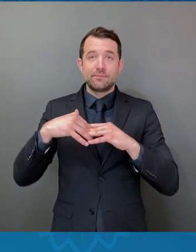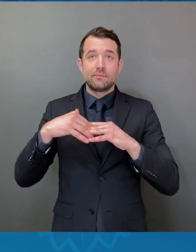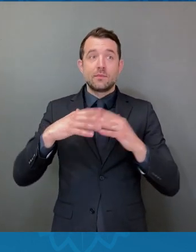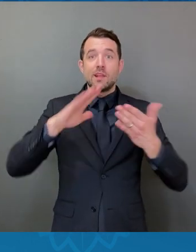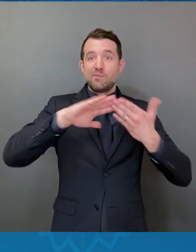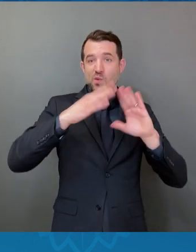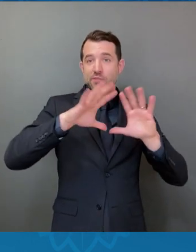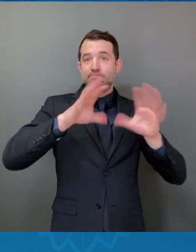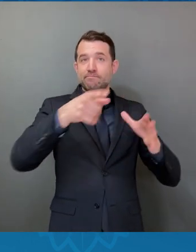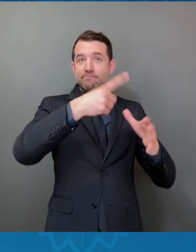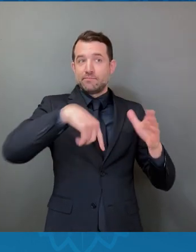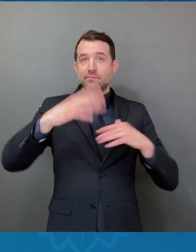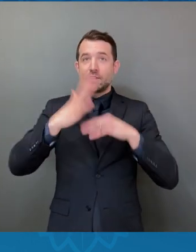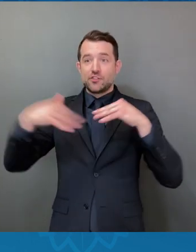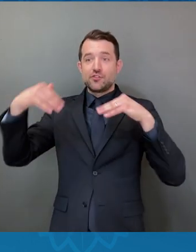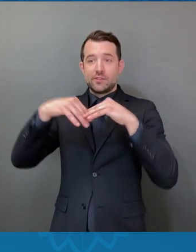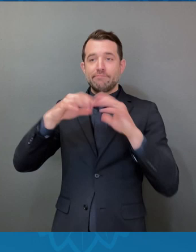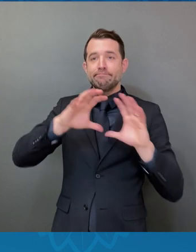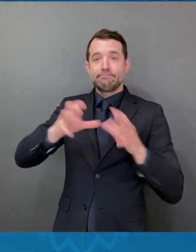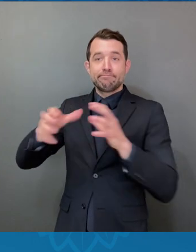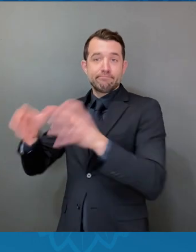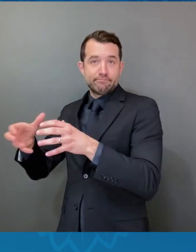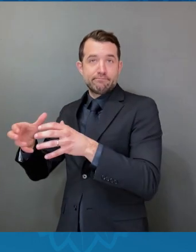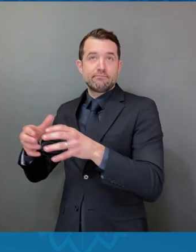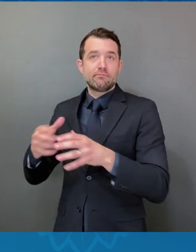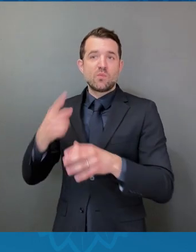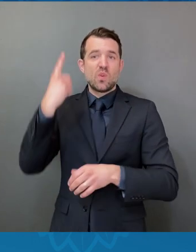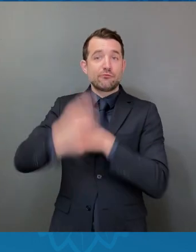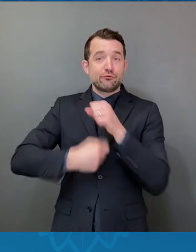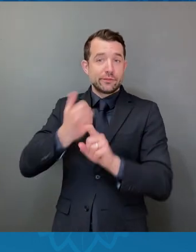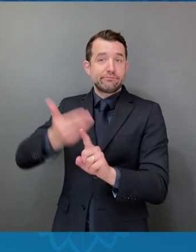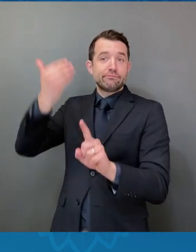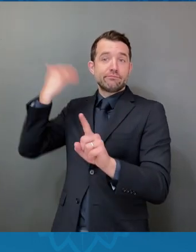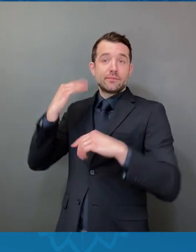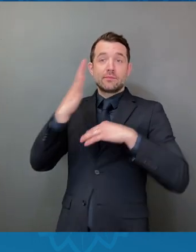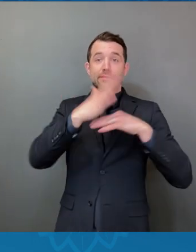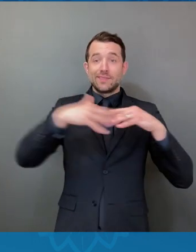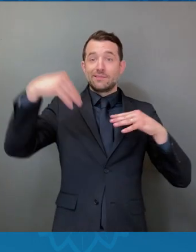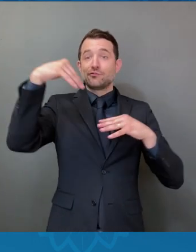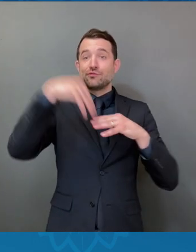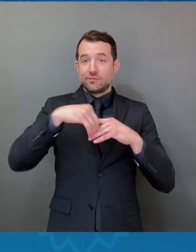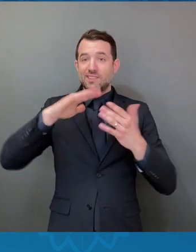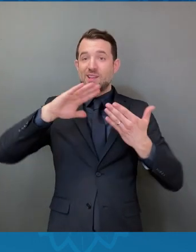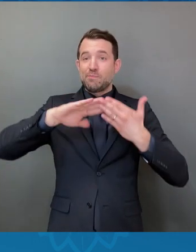and Alaska Native communities here at the White House to discuss the discrimination